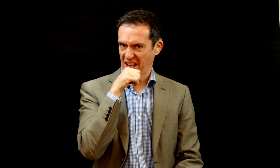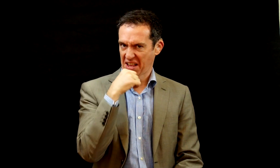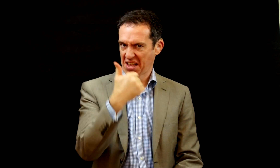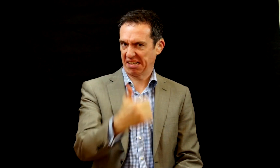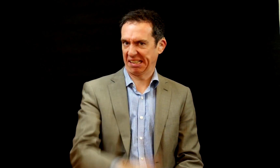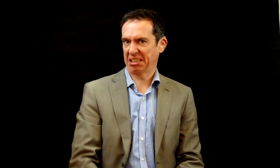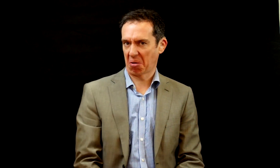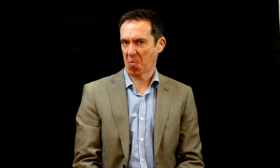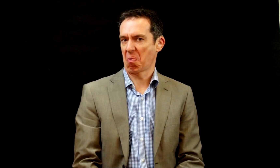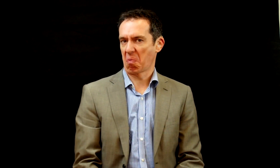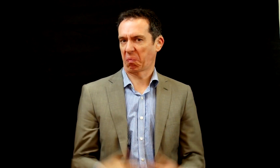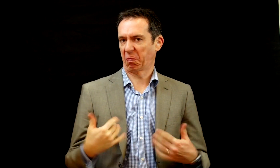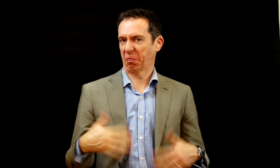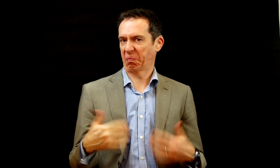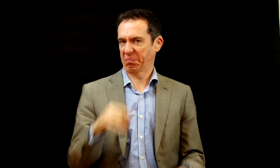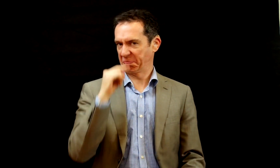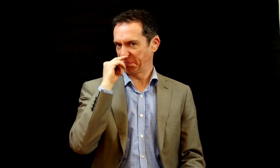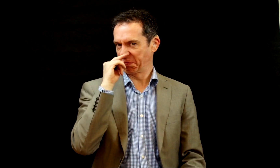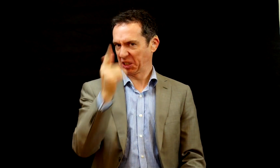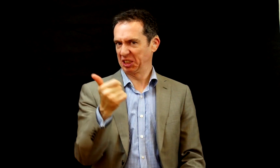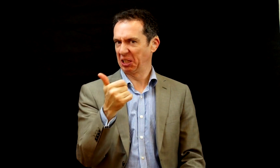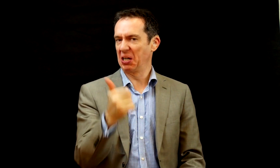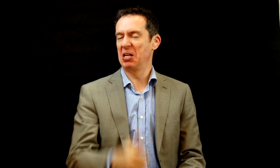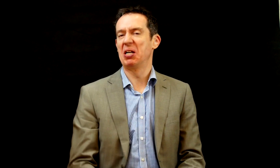Nice! Wow! Very posh